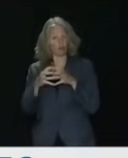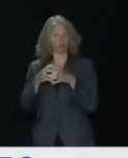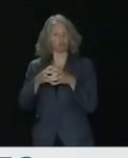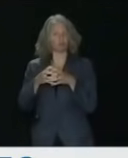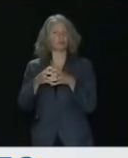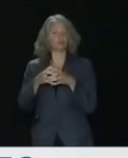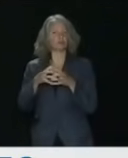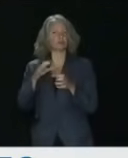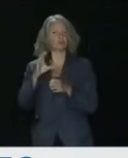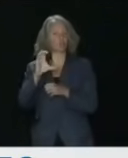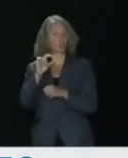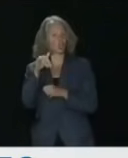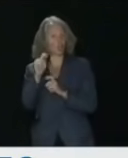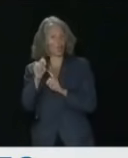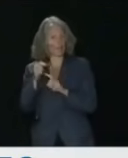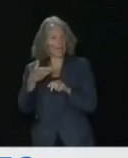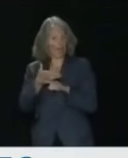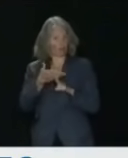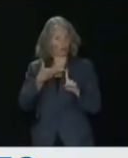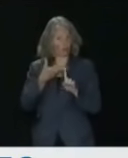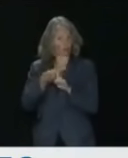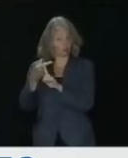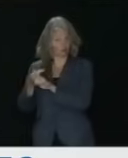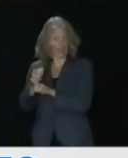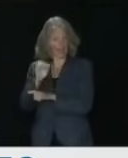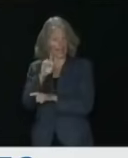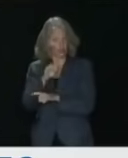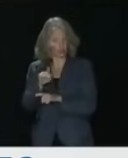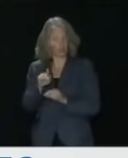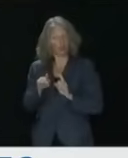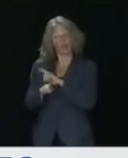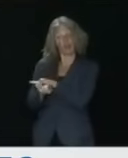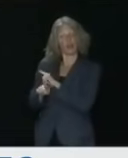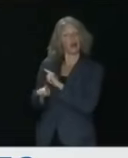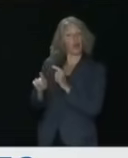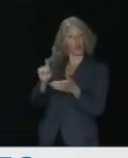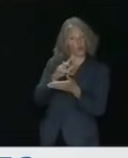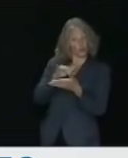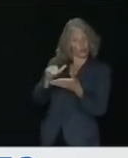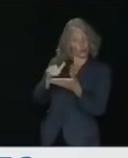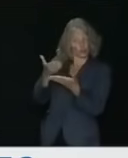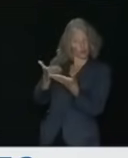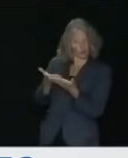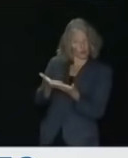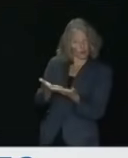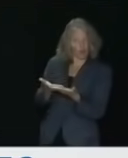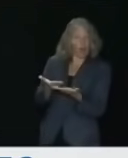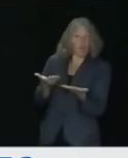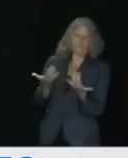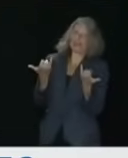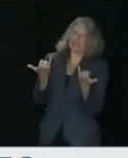OCCURRENCE OF THIS THROMBOSIS